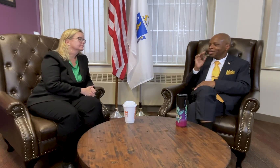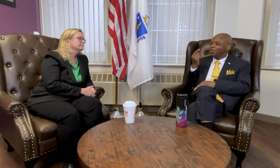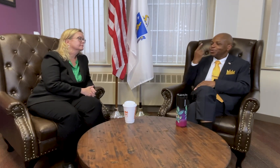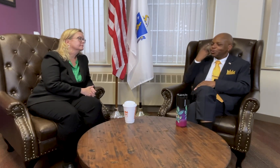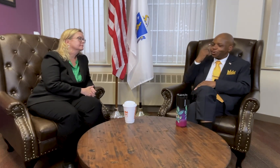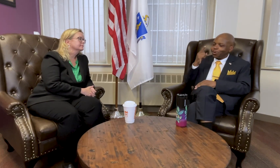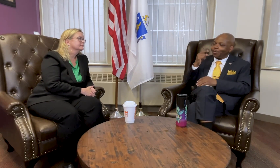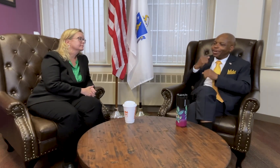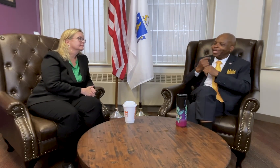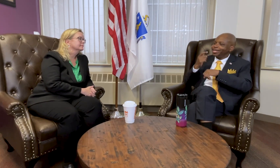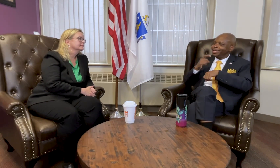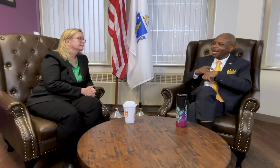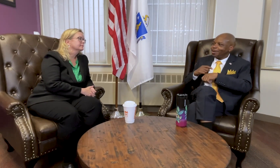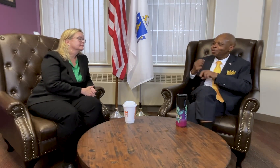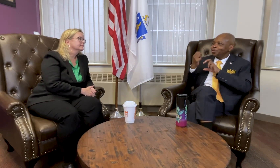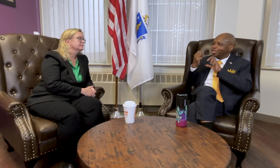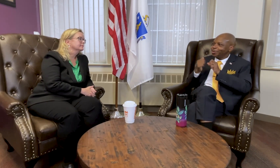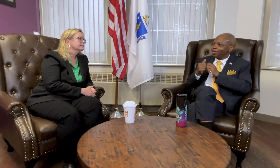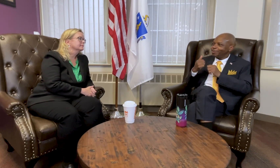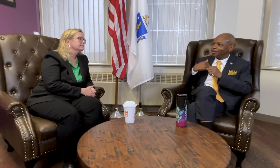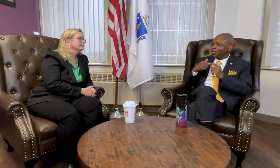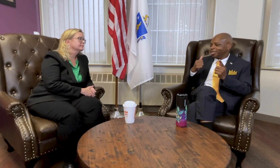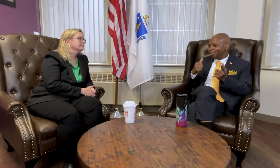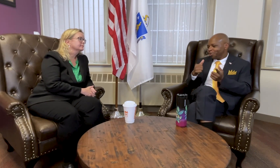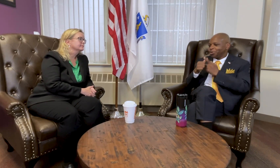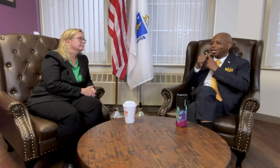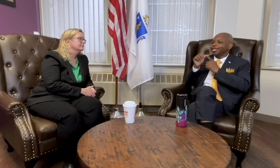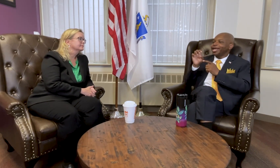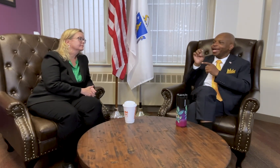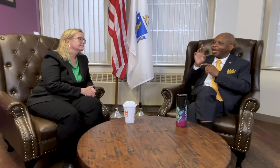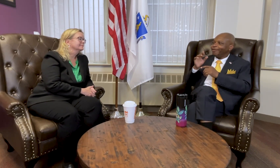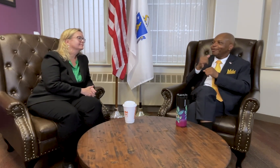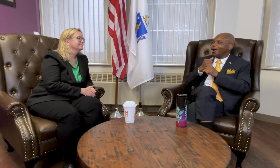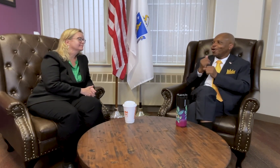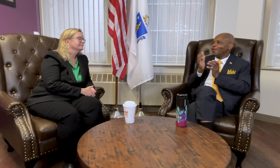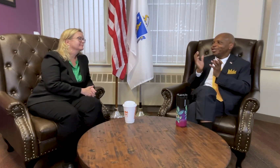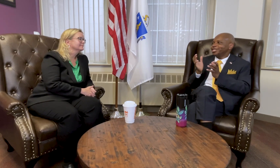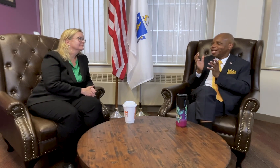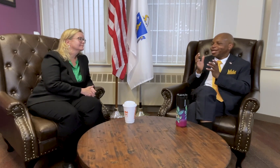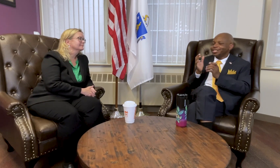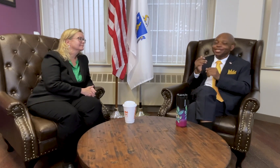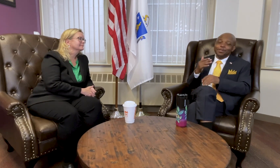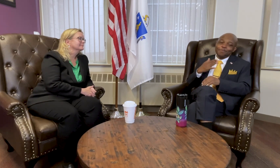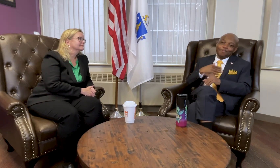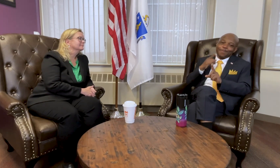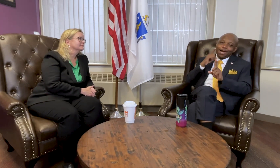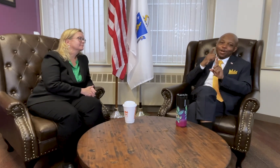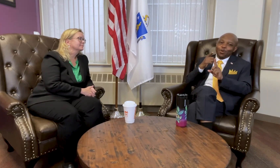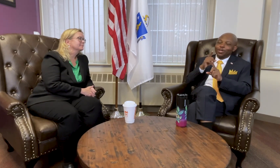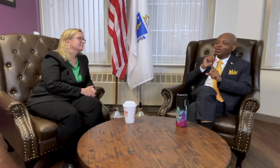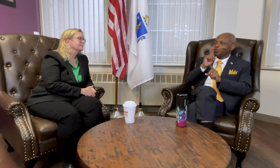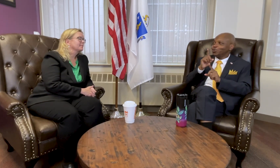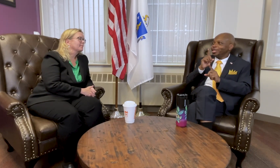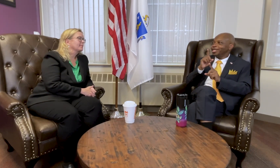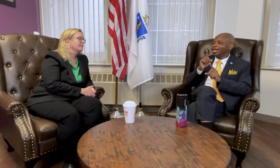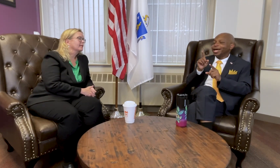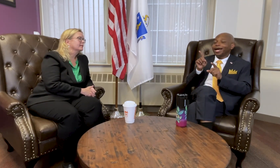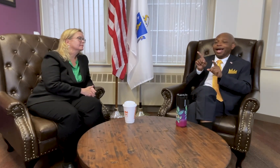Alison, thank you for your time to be a part of this first ever coffee chat. My goal,